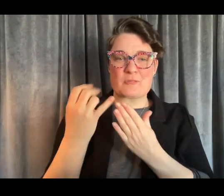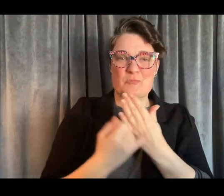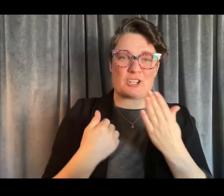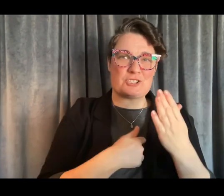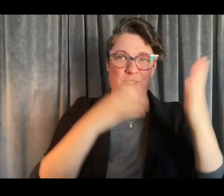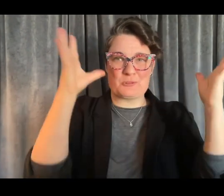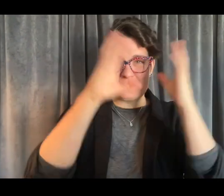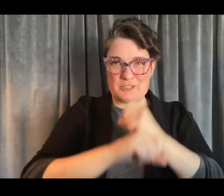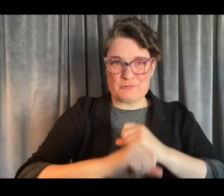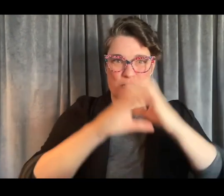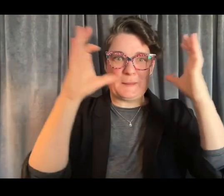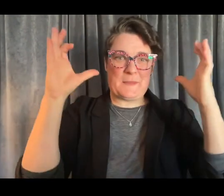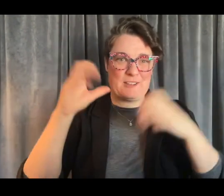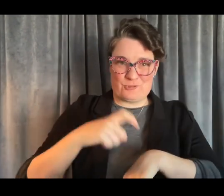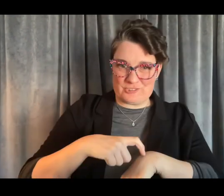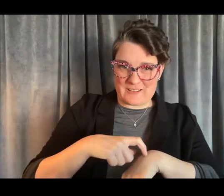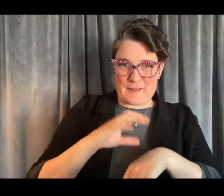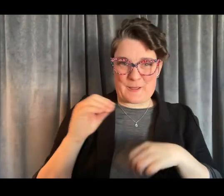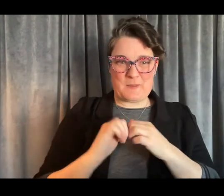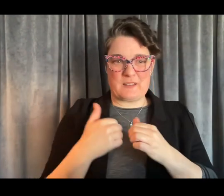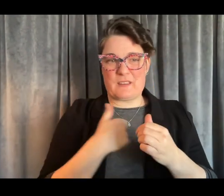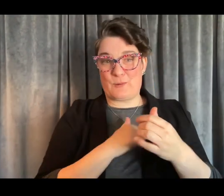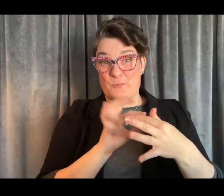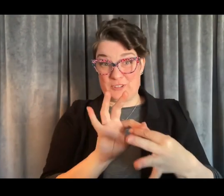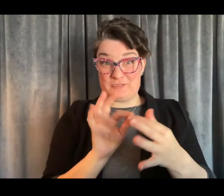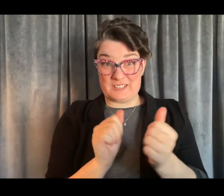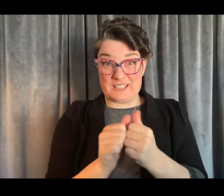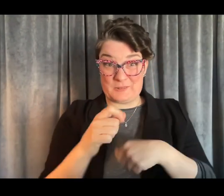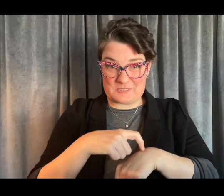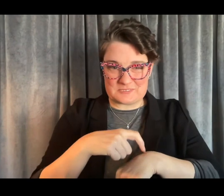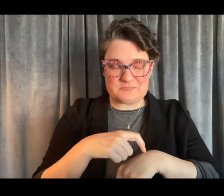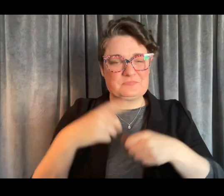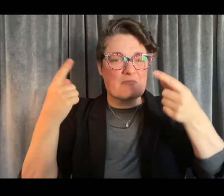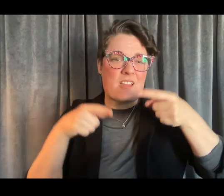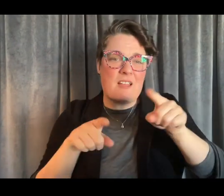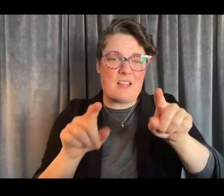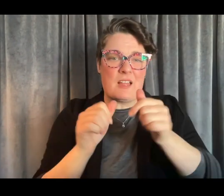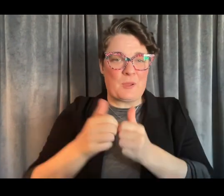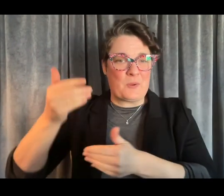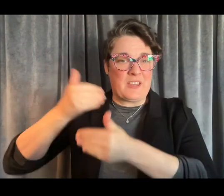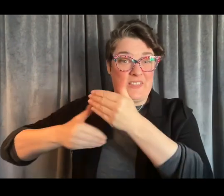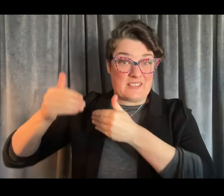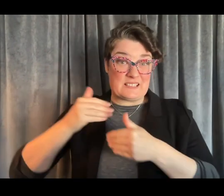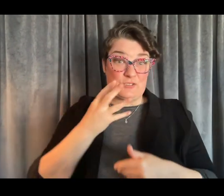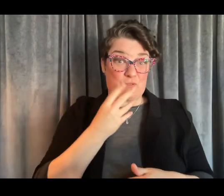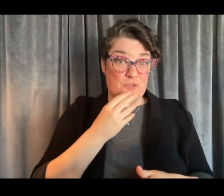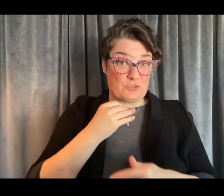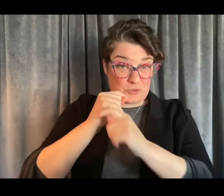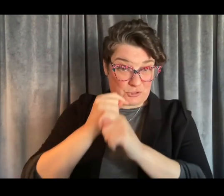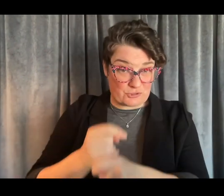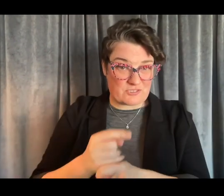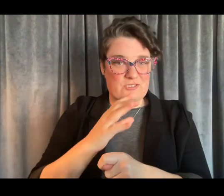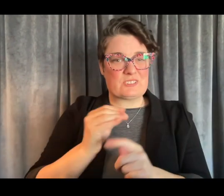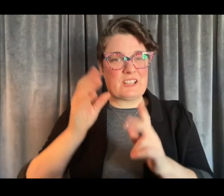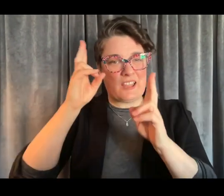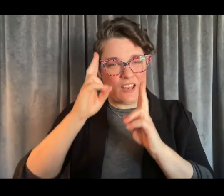time and the ways we relate to it. Aligning with ancestral Jewish traditions and honoring the diverse